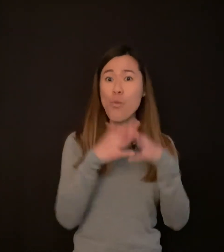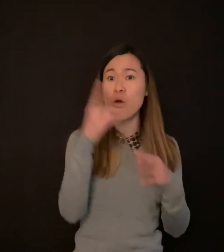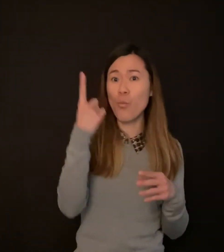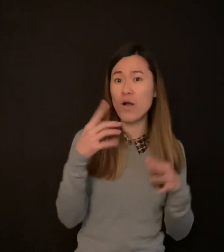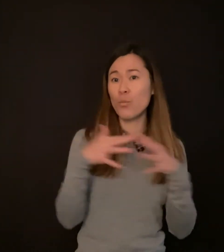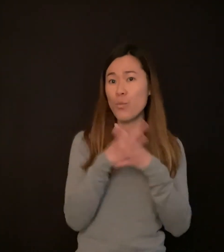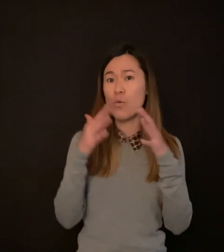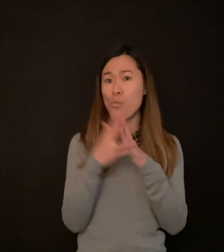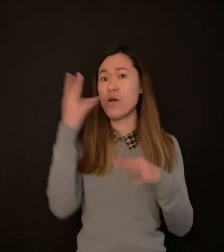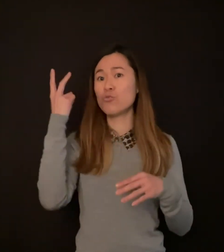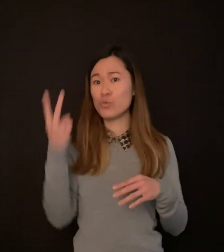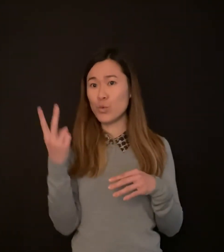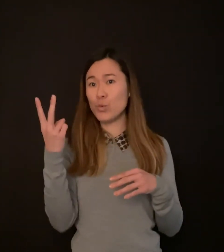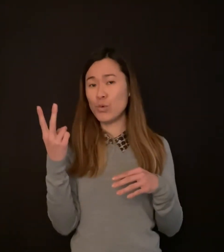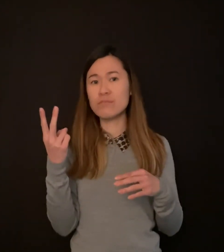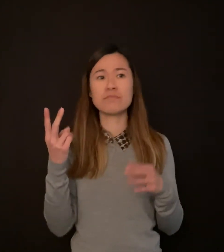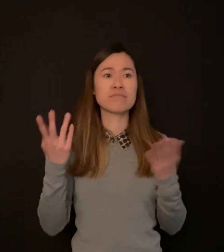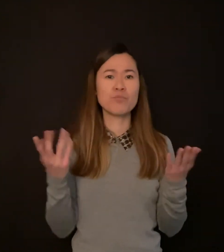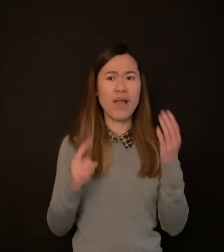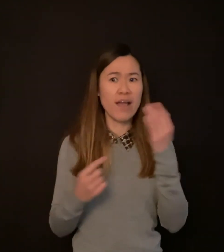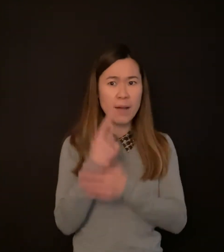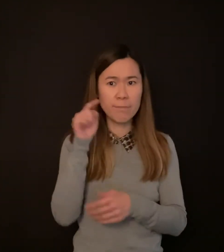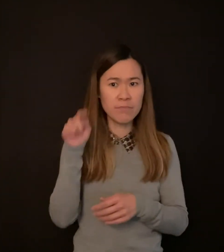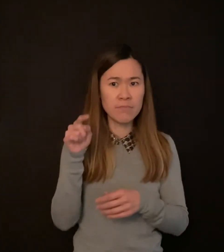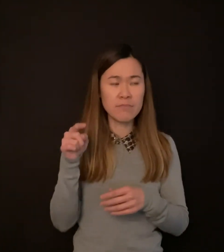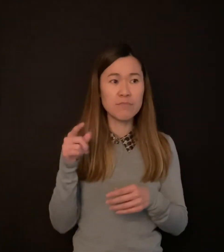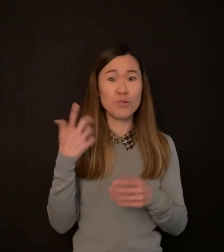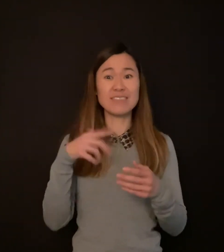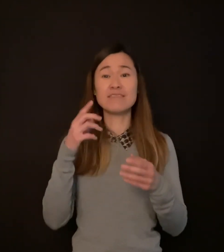The best way to go through the divorce process?